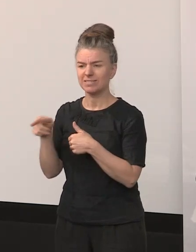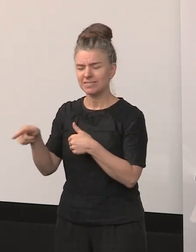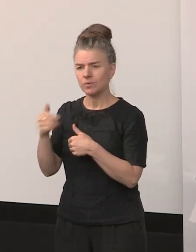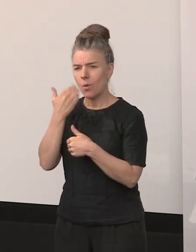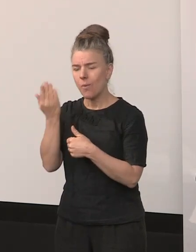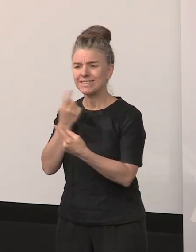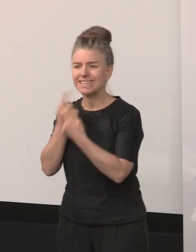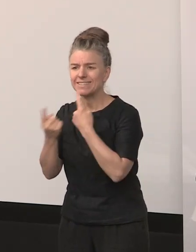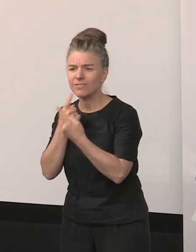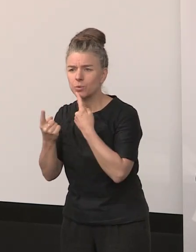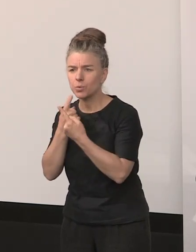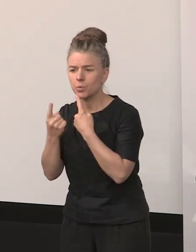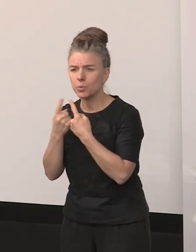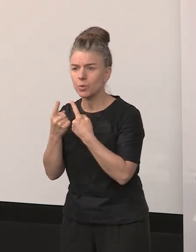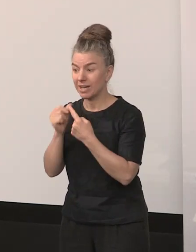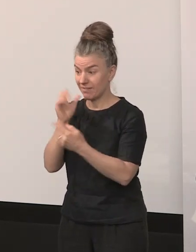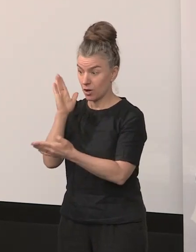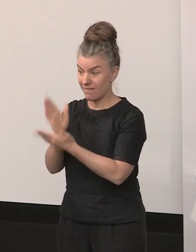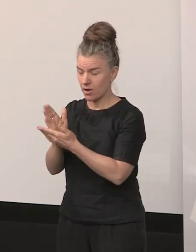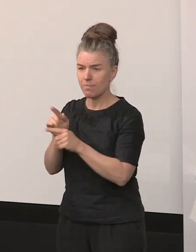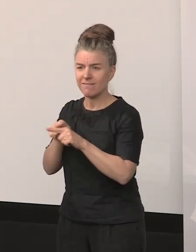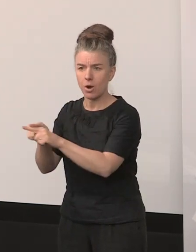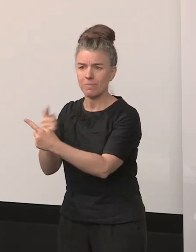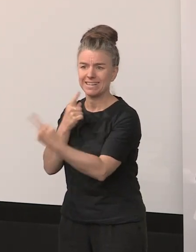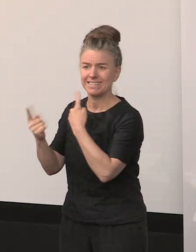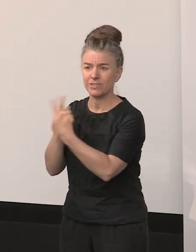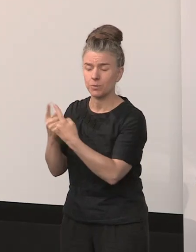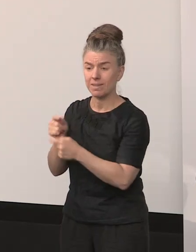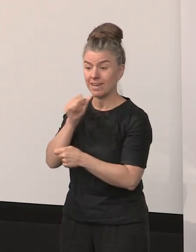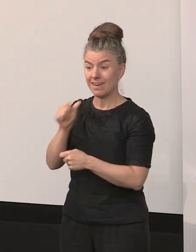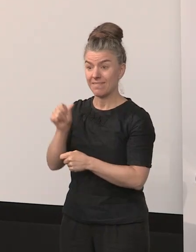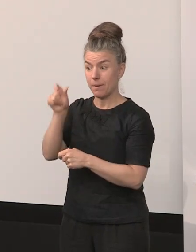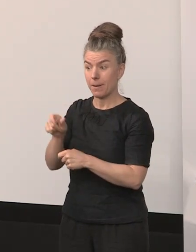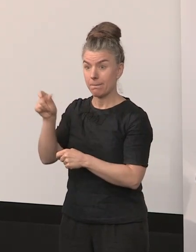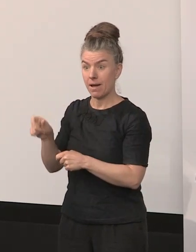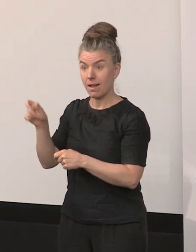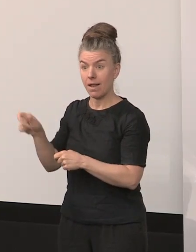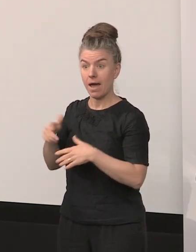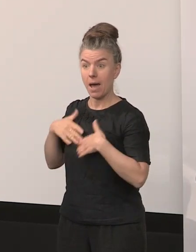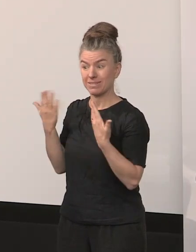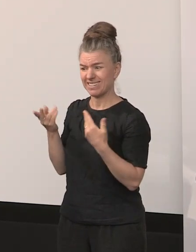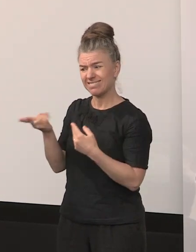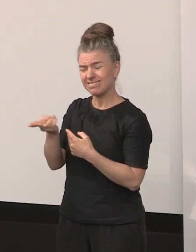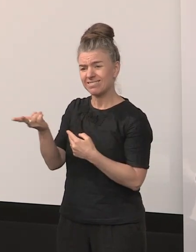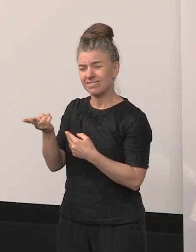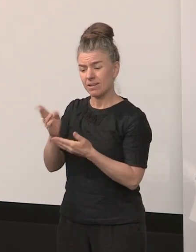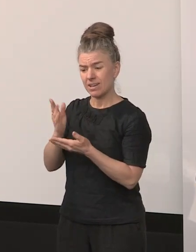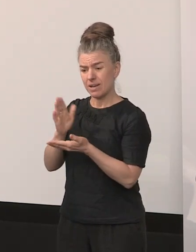As part of our follow-up, the public health units routinely do follow-up interviews and have quite a lot of contacts.